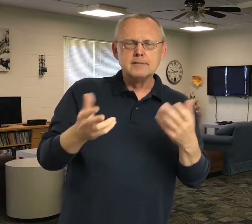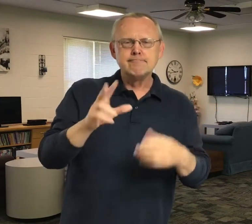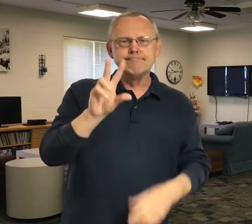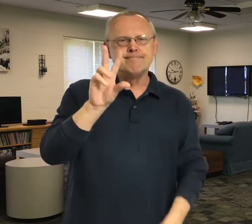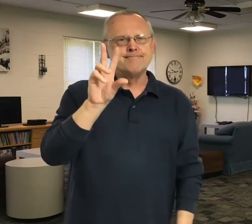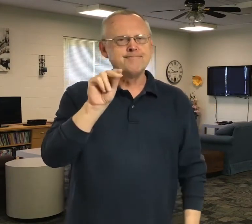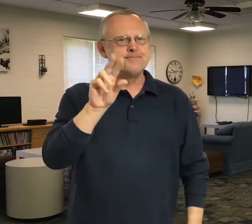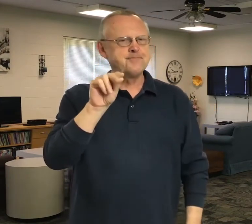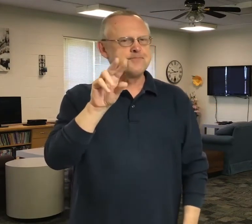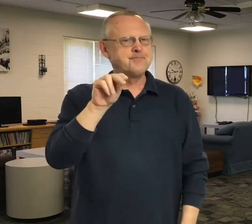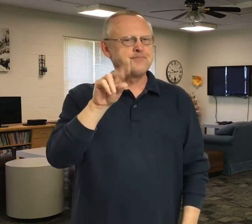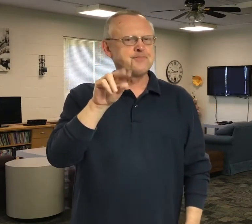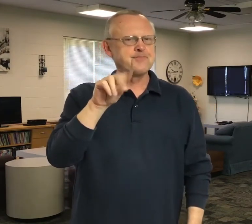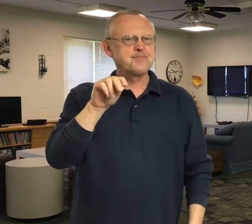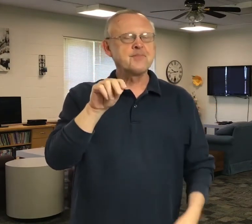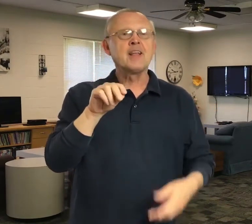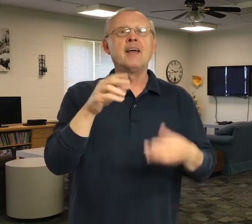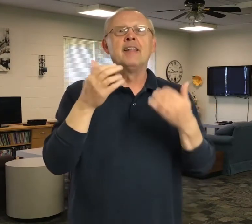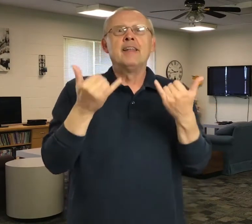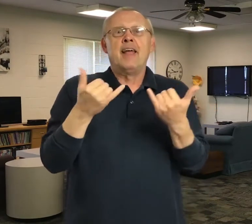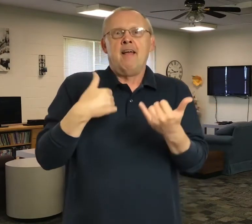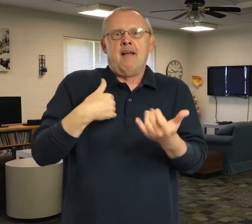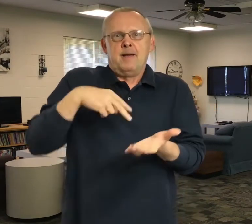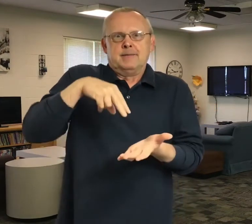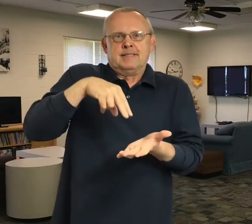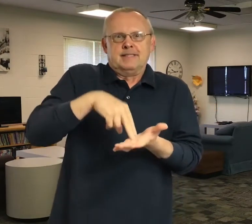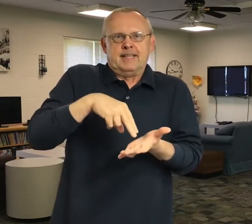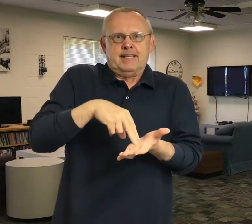Maybe in a hotel? No, no.